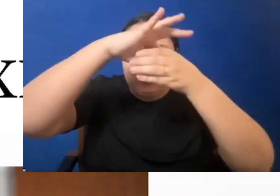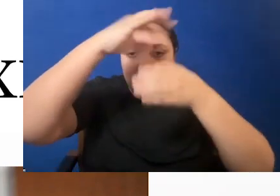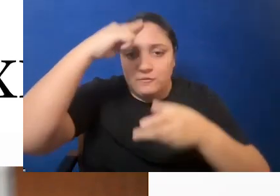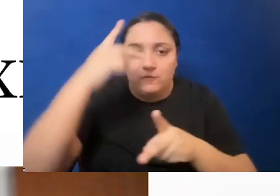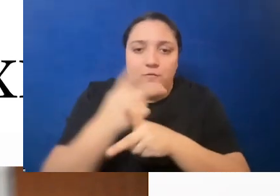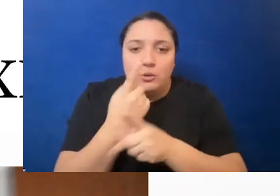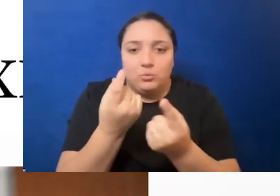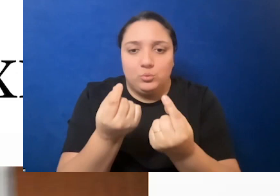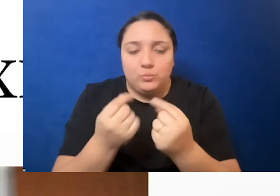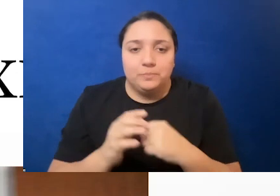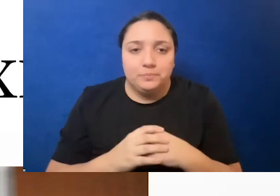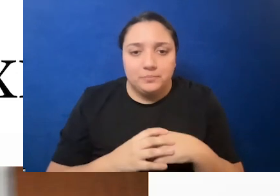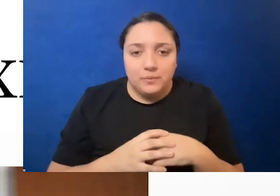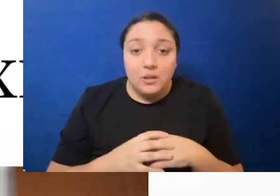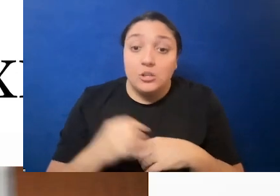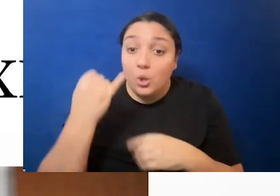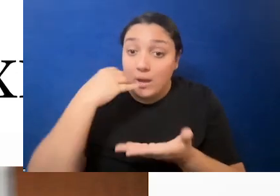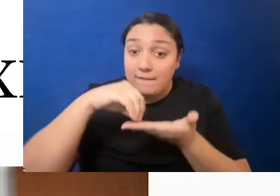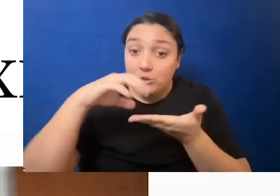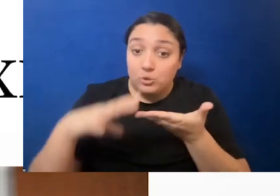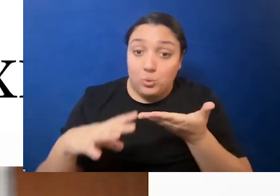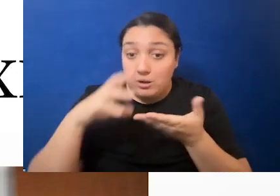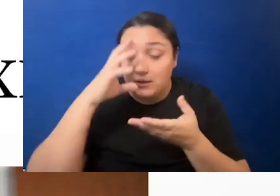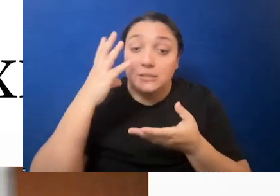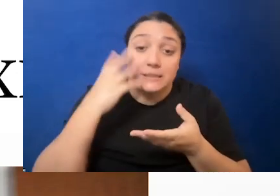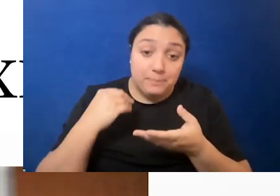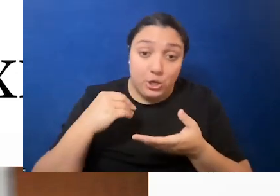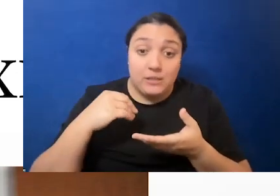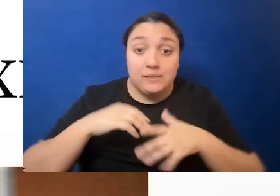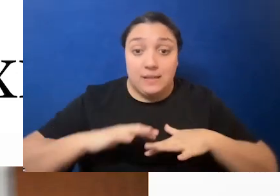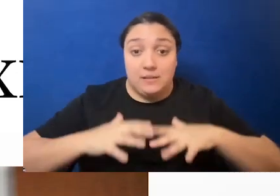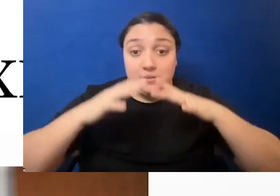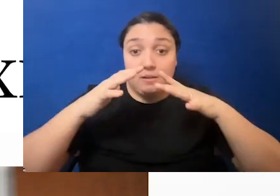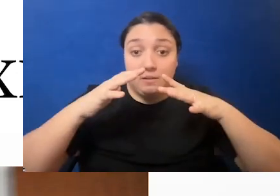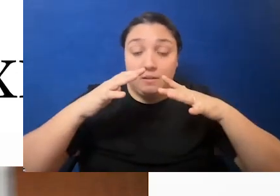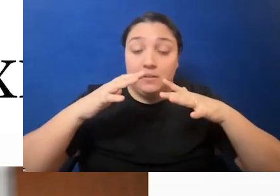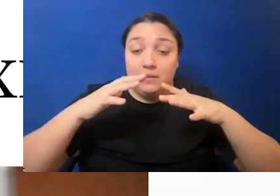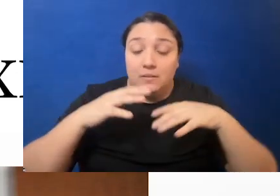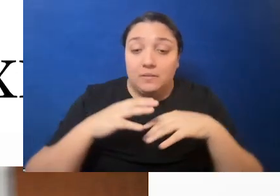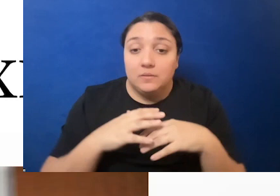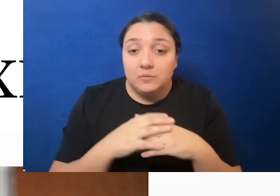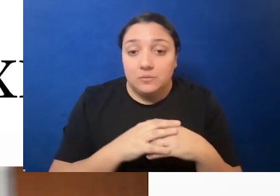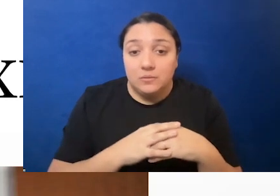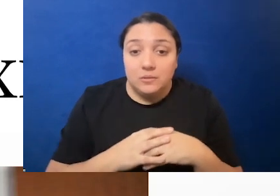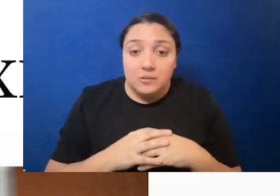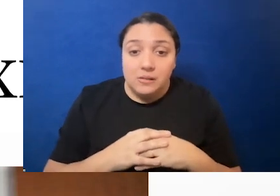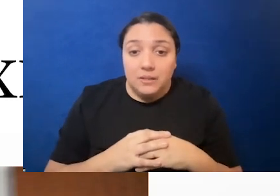WHEN YOU HAVE A STUDENT THAT EXPERIENCES ANXIETY IT IS BEST